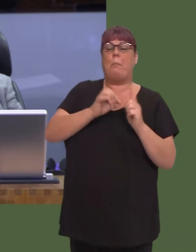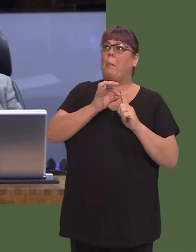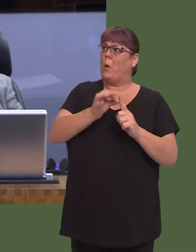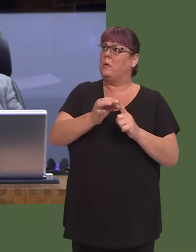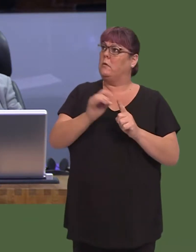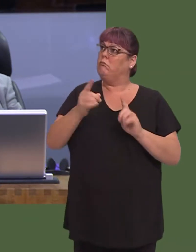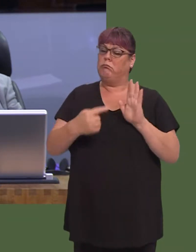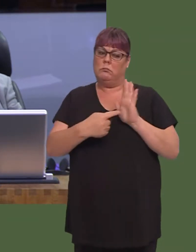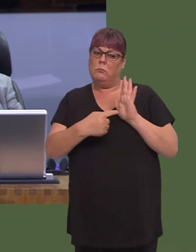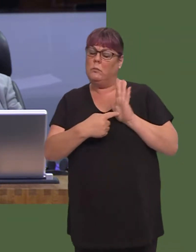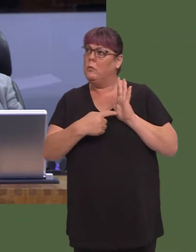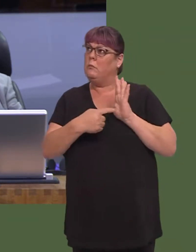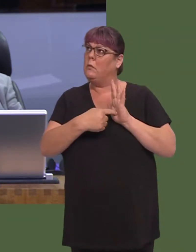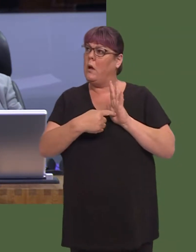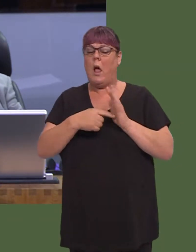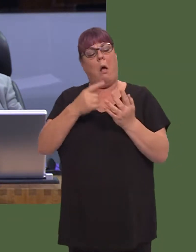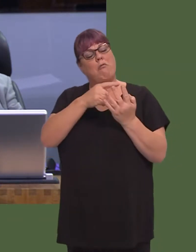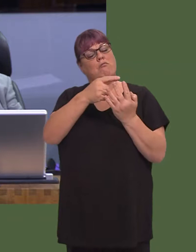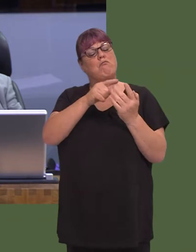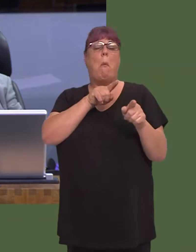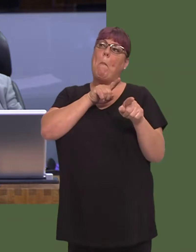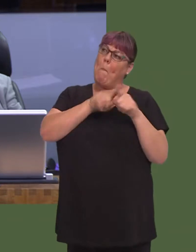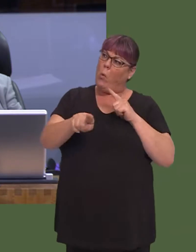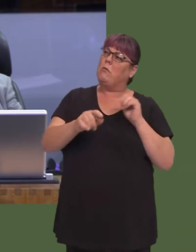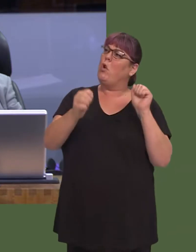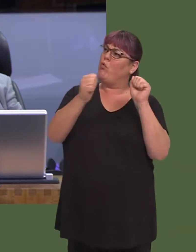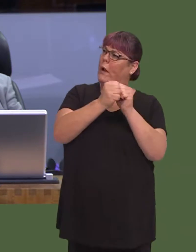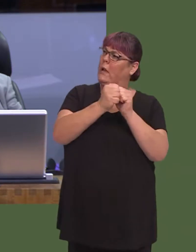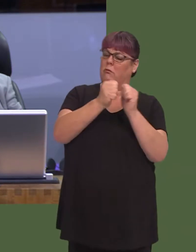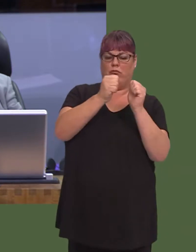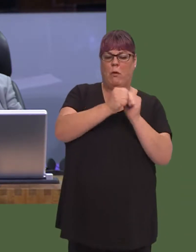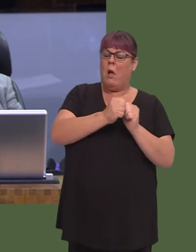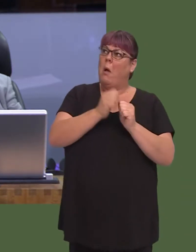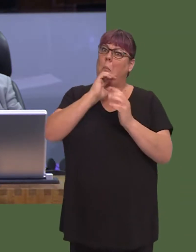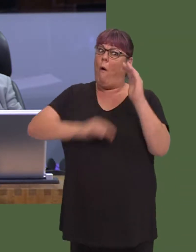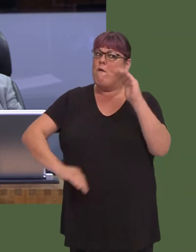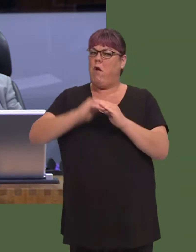to the point I made, which she didn't seem to have picked up on, which is this: when